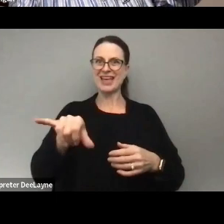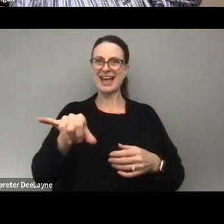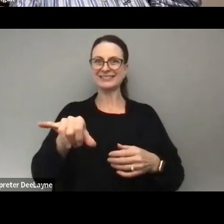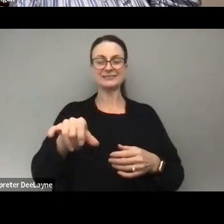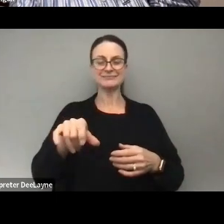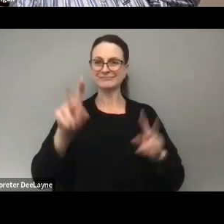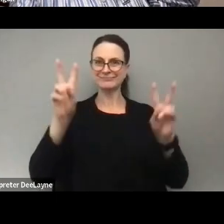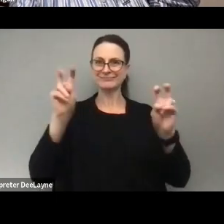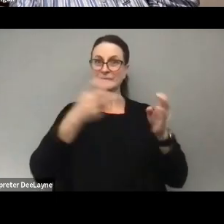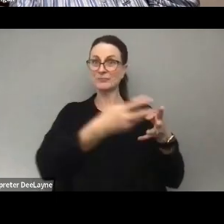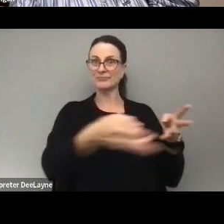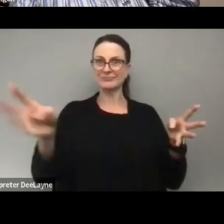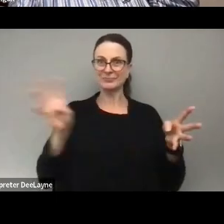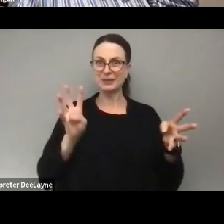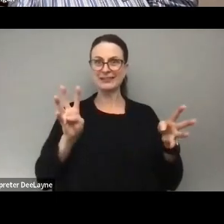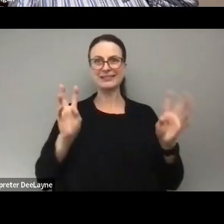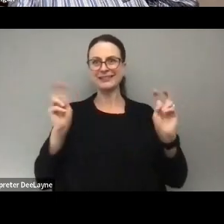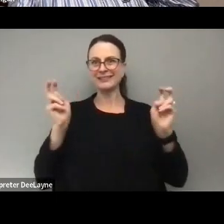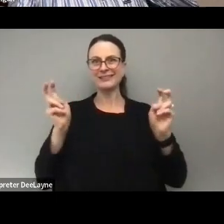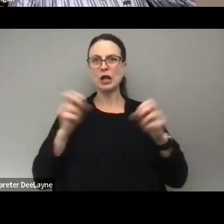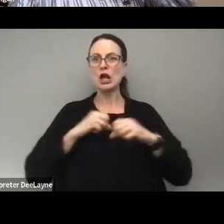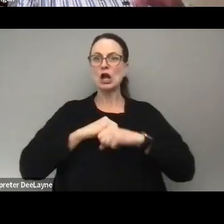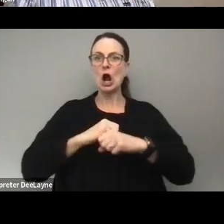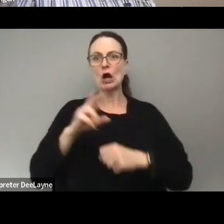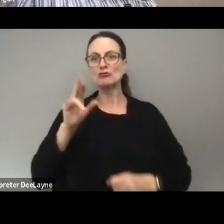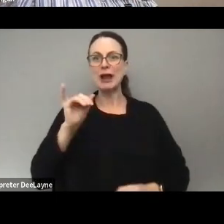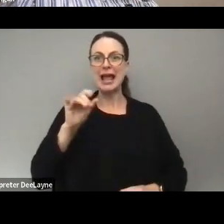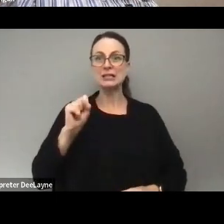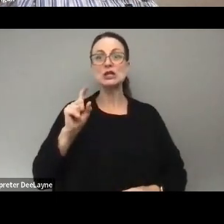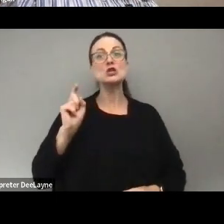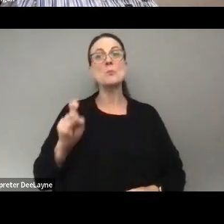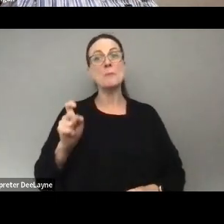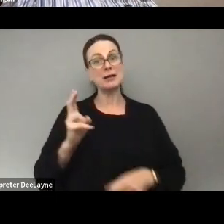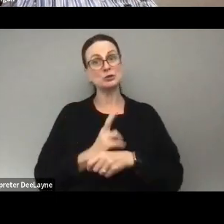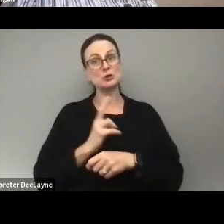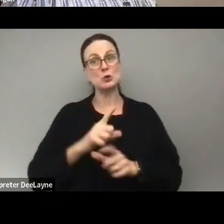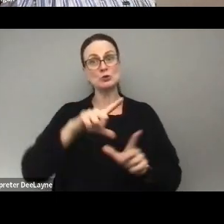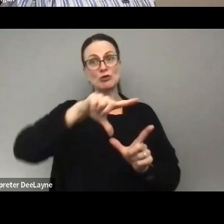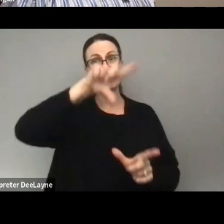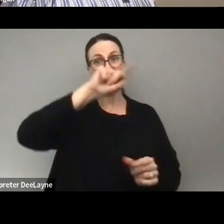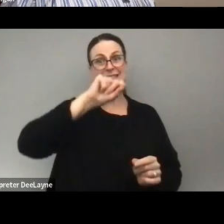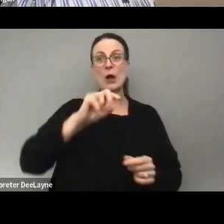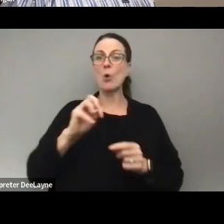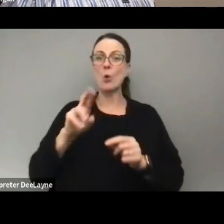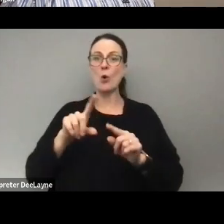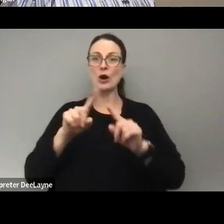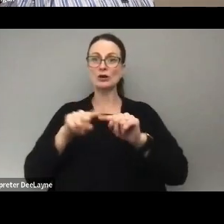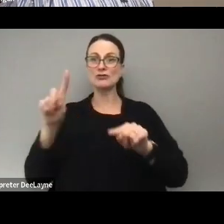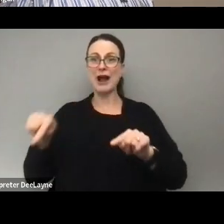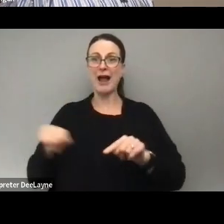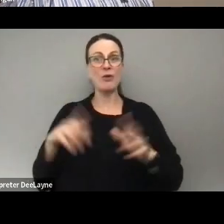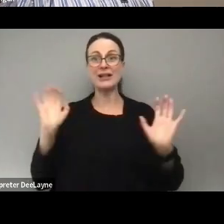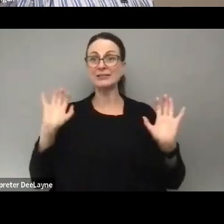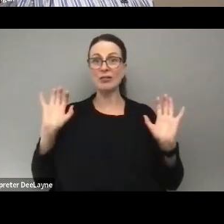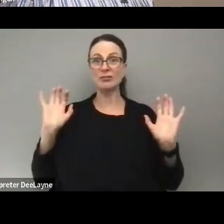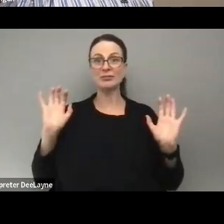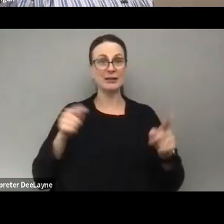to know how to do is build a building with a rectangle or a triangle. Here's another example of a snowman.